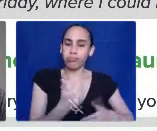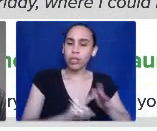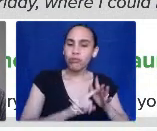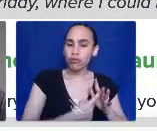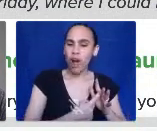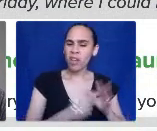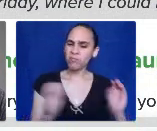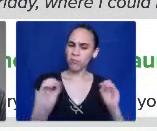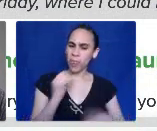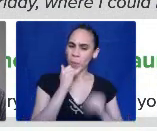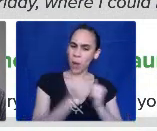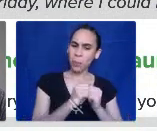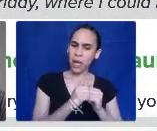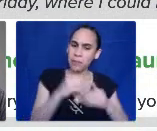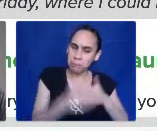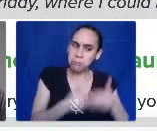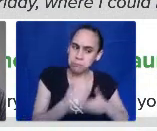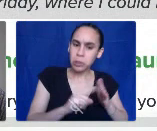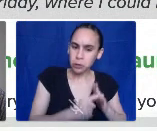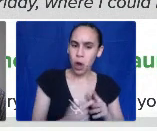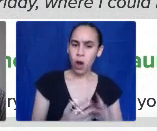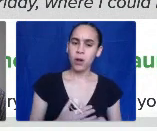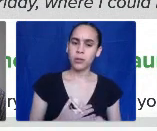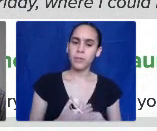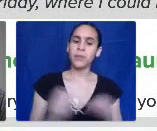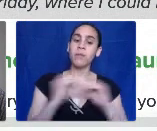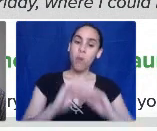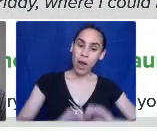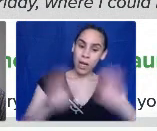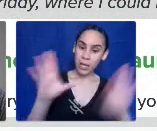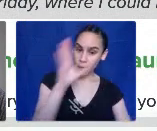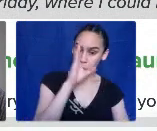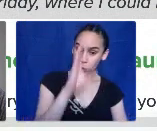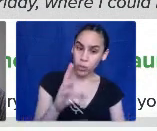often uh say the more clear and direct and honest you're about where you are in your career and look